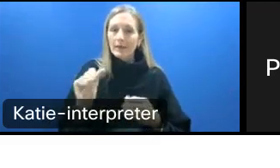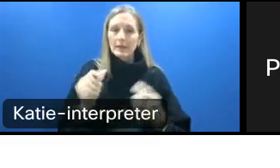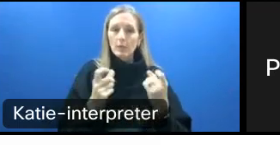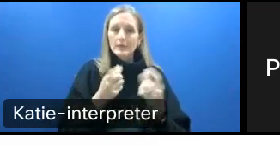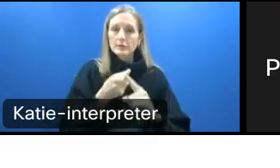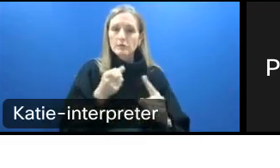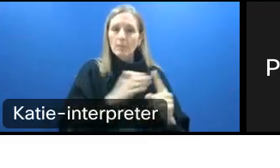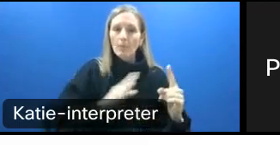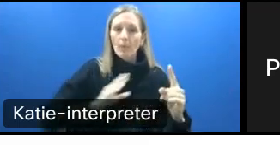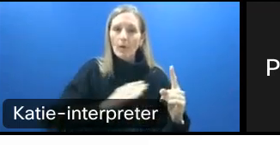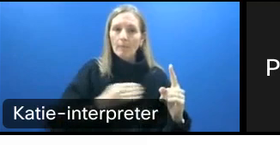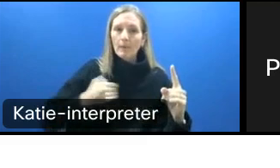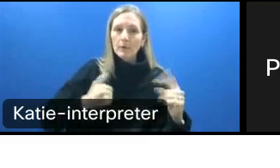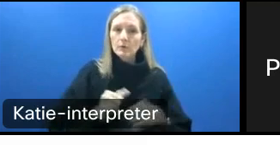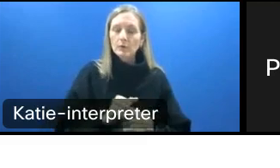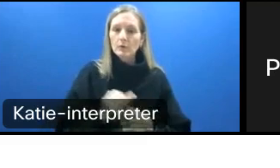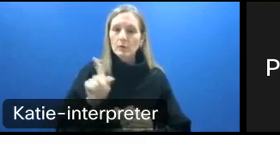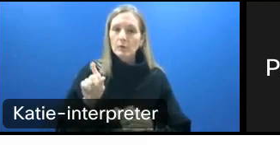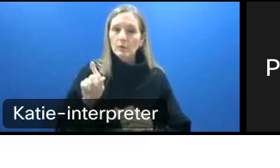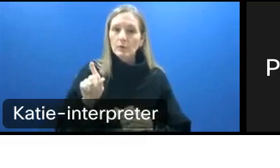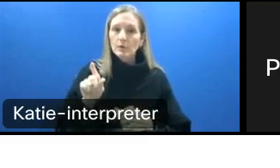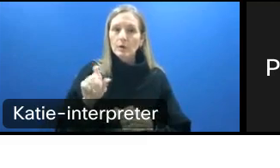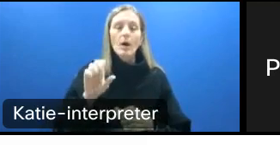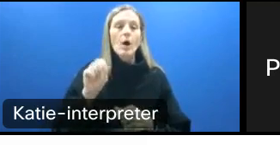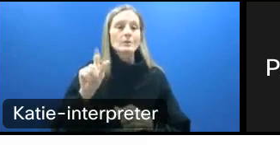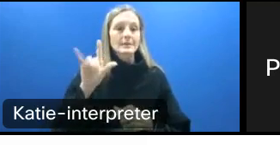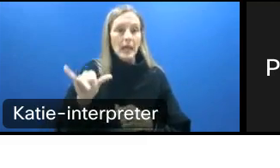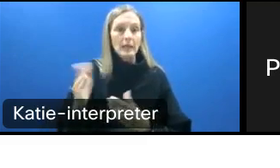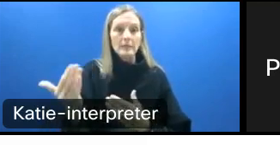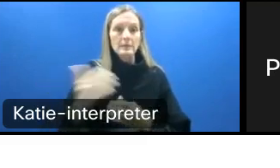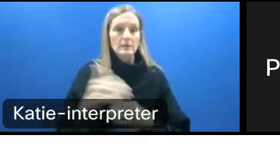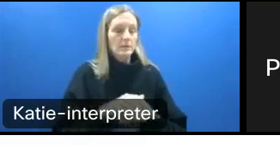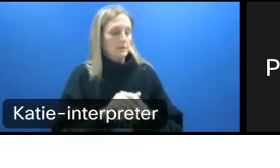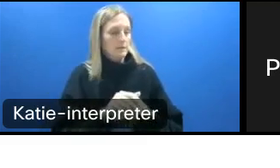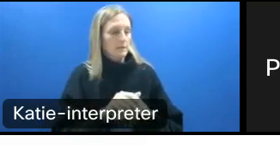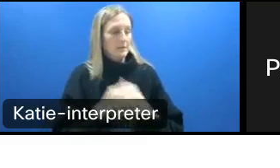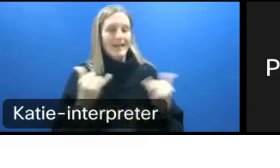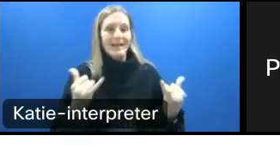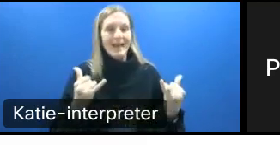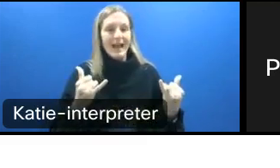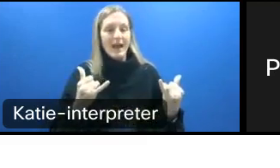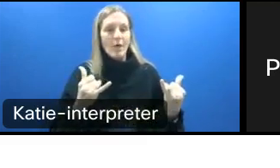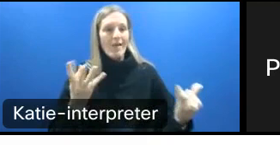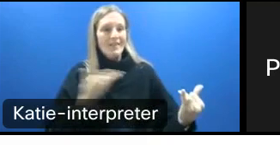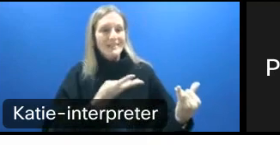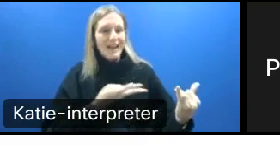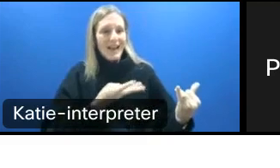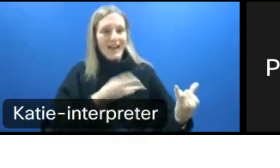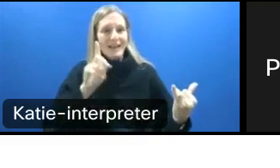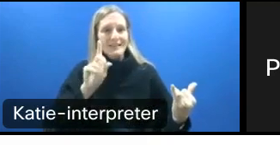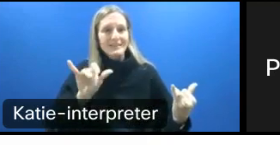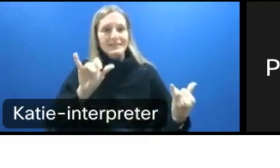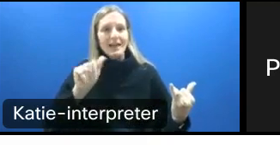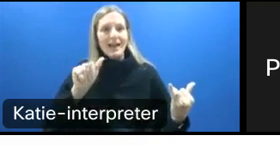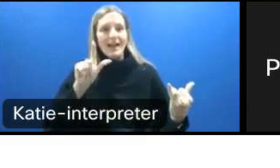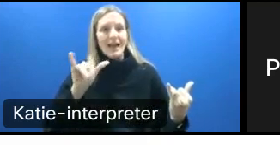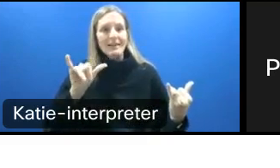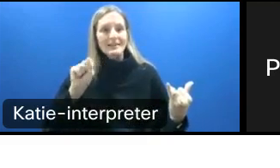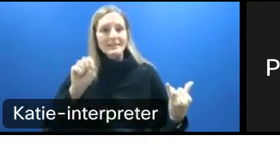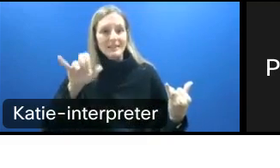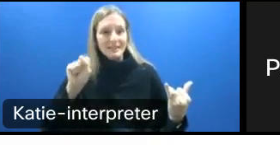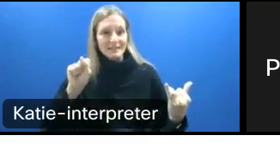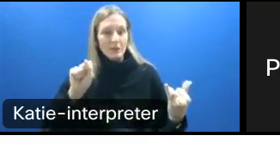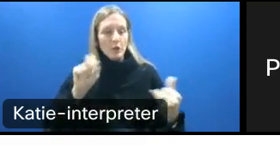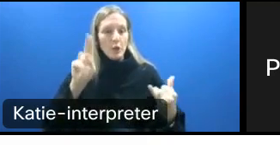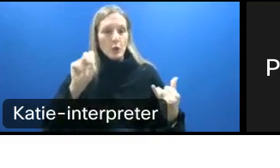Sally go right ahead. Floyd of the dialysis units that are available about what percentage are being used.